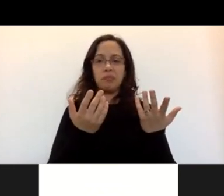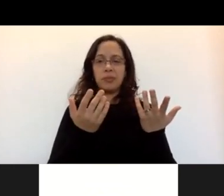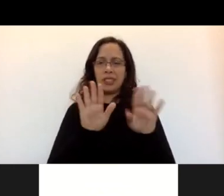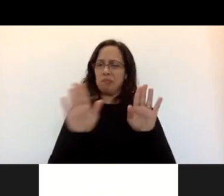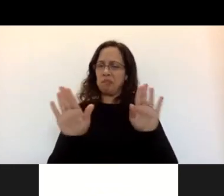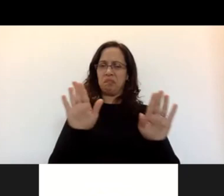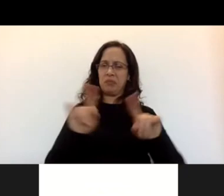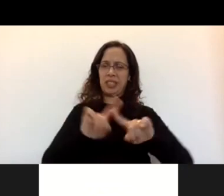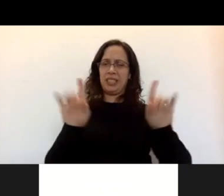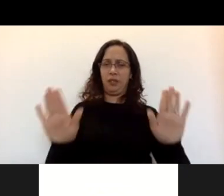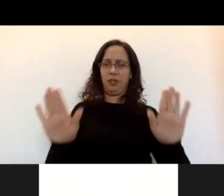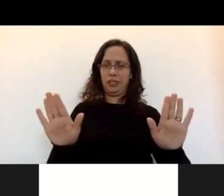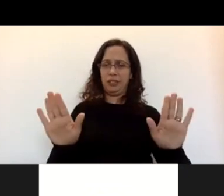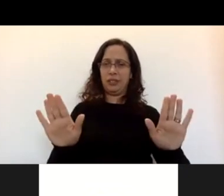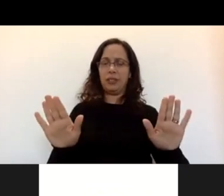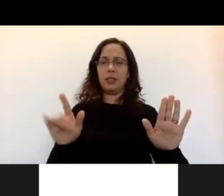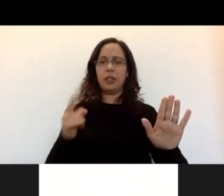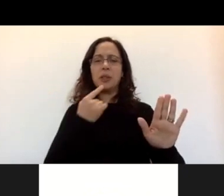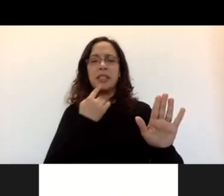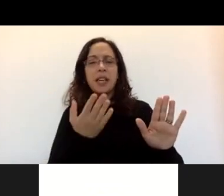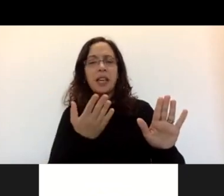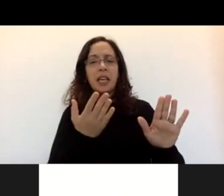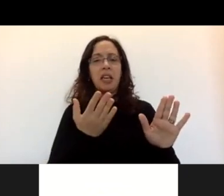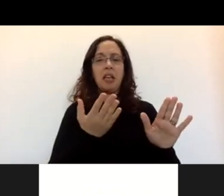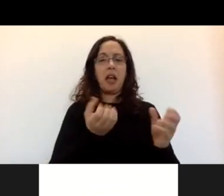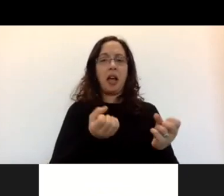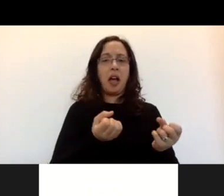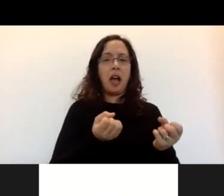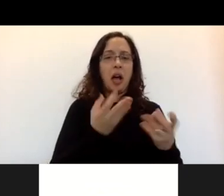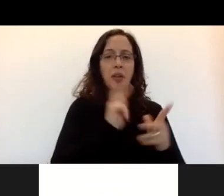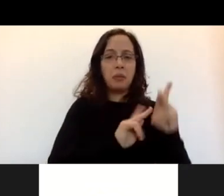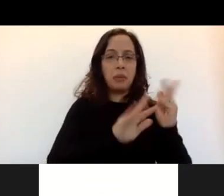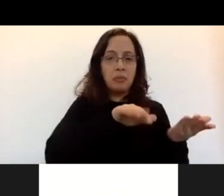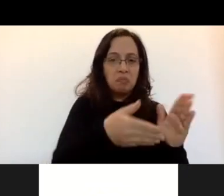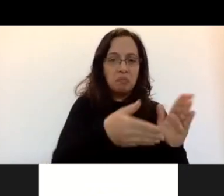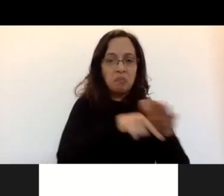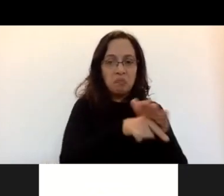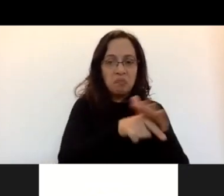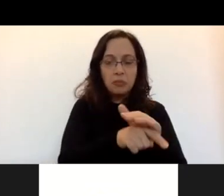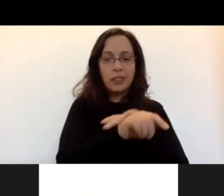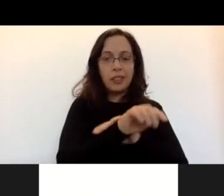you know where we're talking about victims in the the tens of thousands or more and and victims that